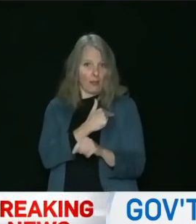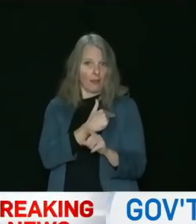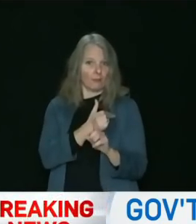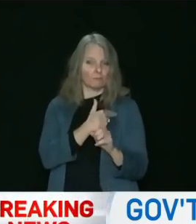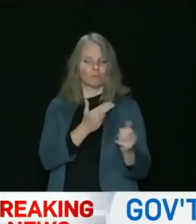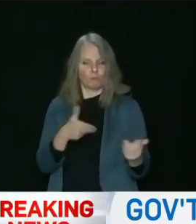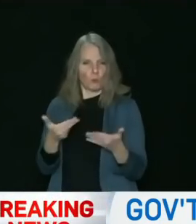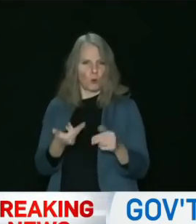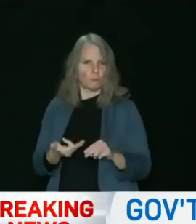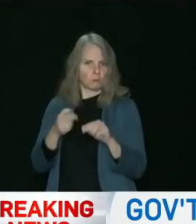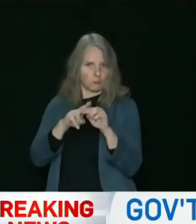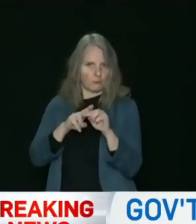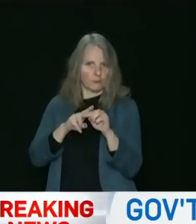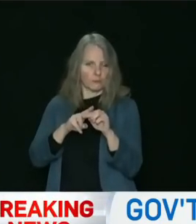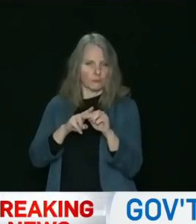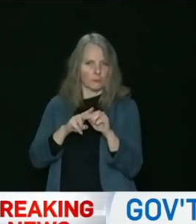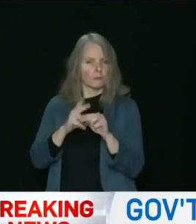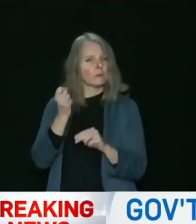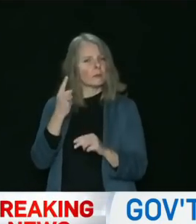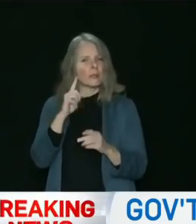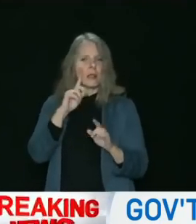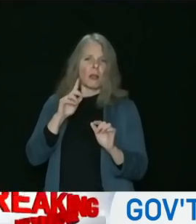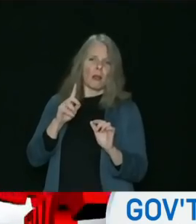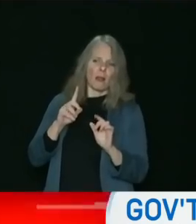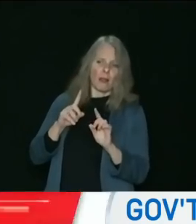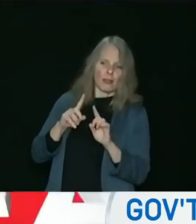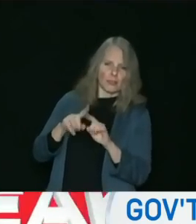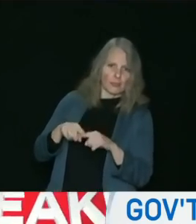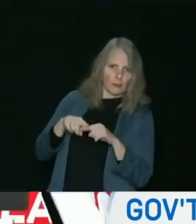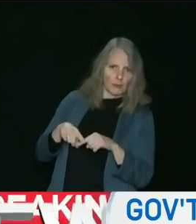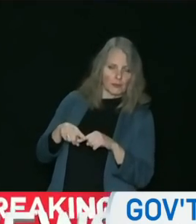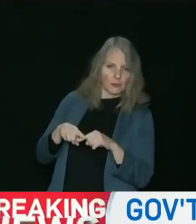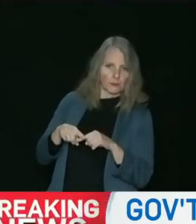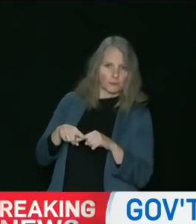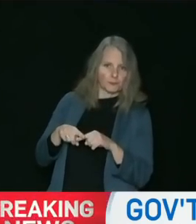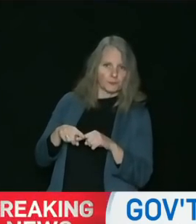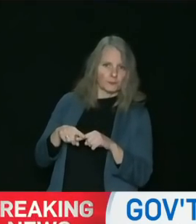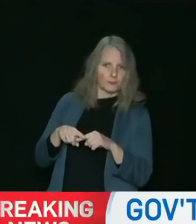STABLE WITH DELTA AND IS JUST STARTING WITH THE OMICRON WAVE.